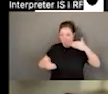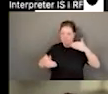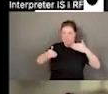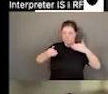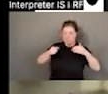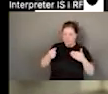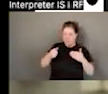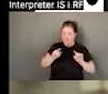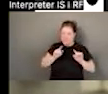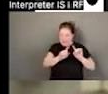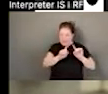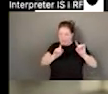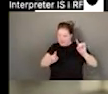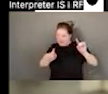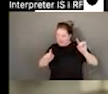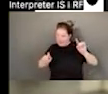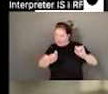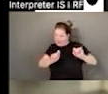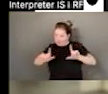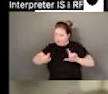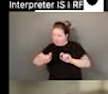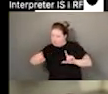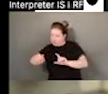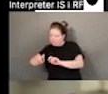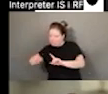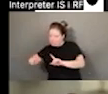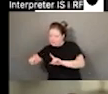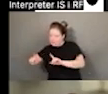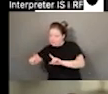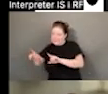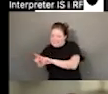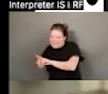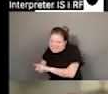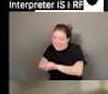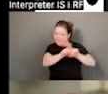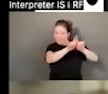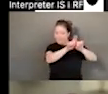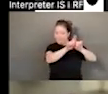So if menus and buttons, if they change places from one part